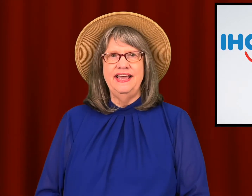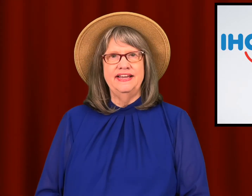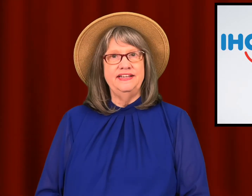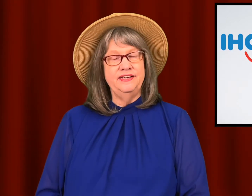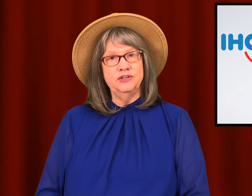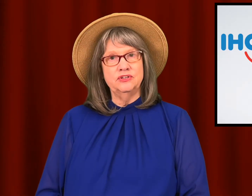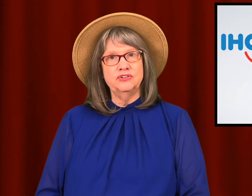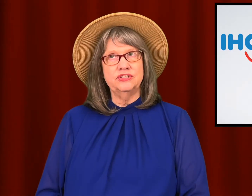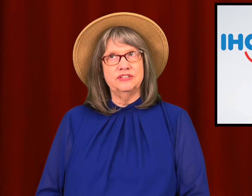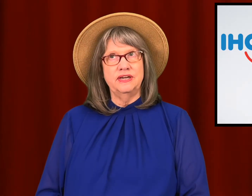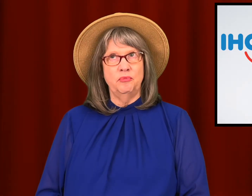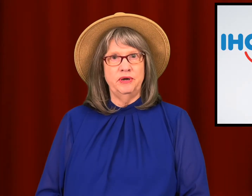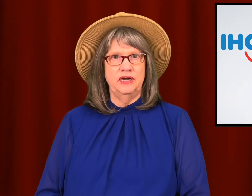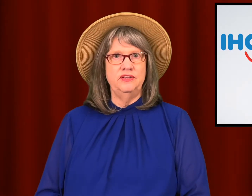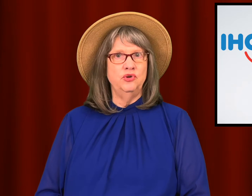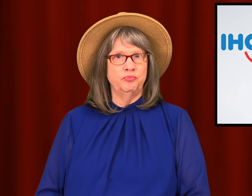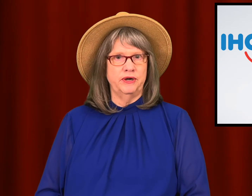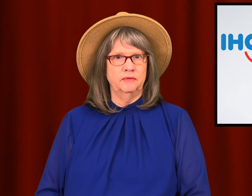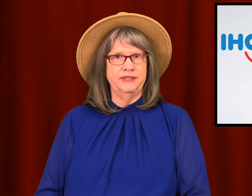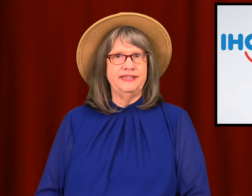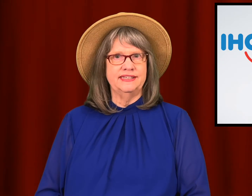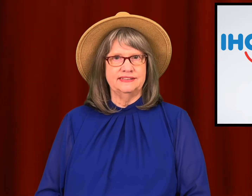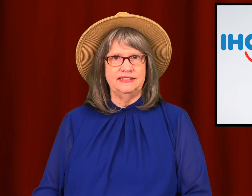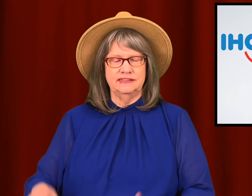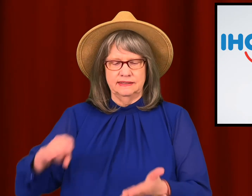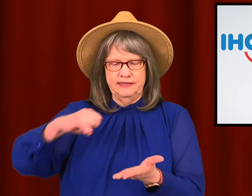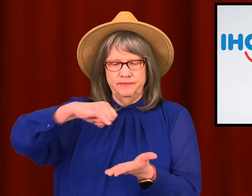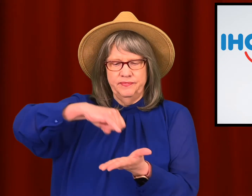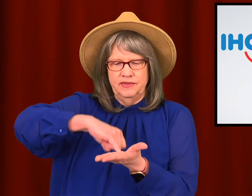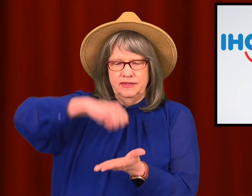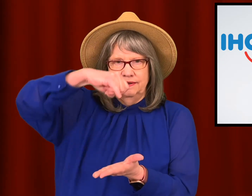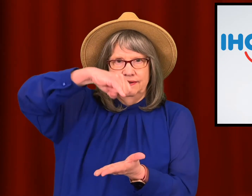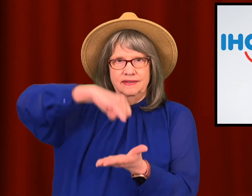And here's a pun you'll probably guess easily.